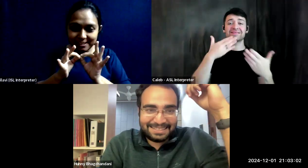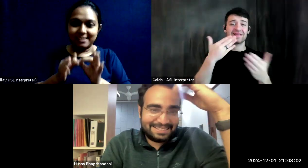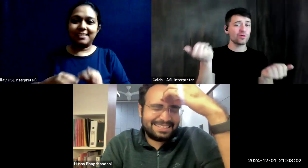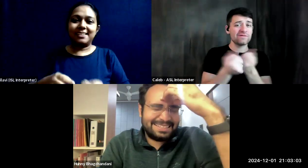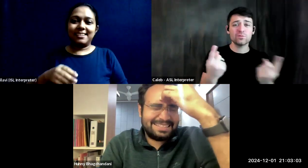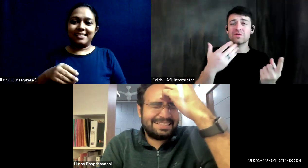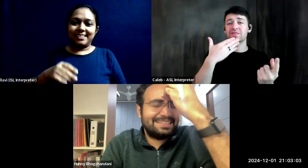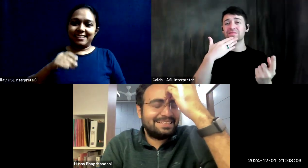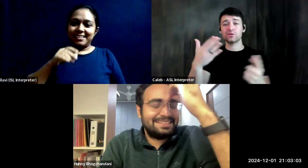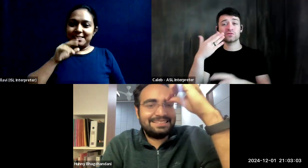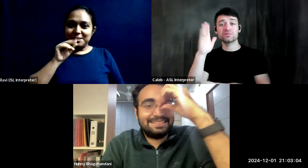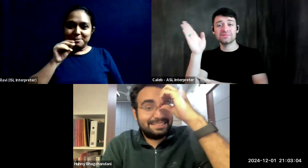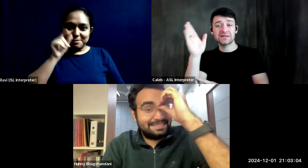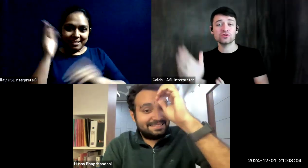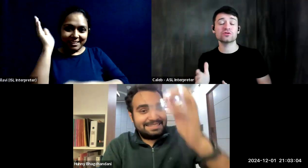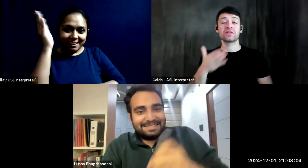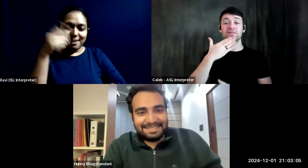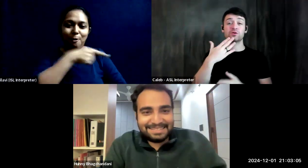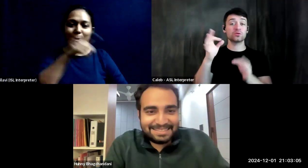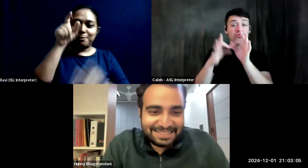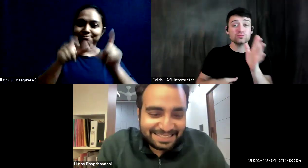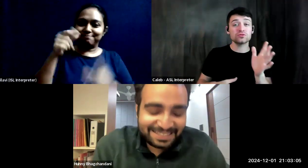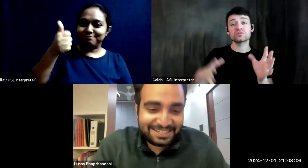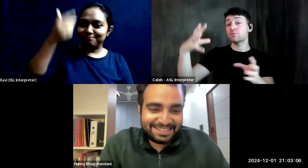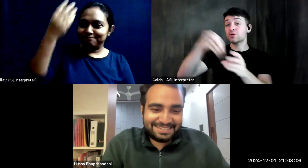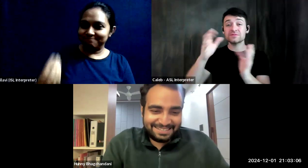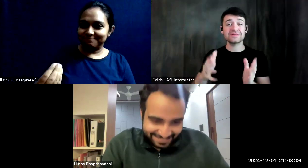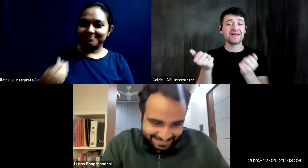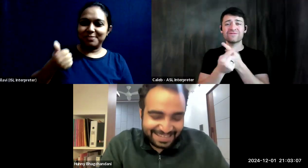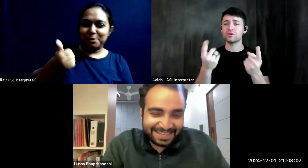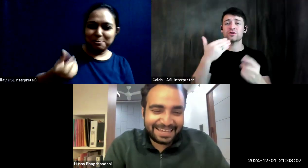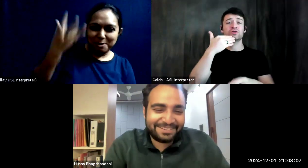and participants. Good night. Good morning.